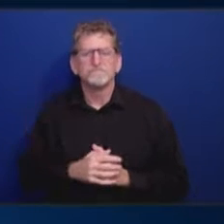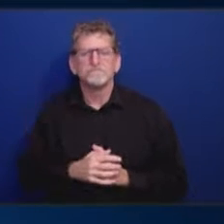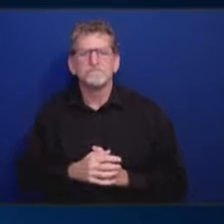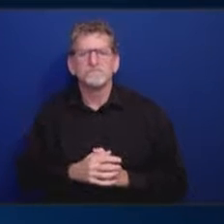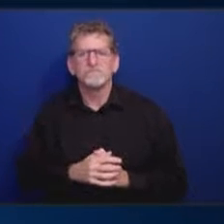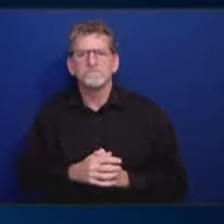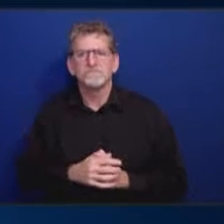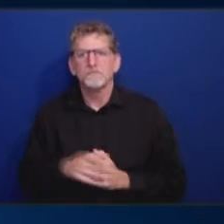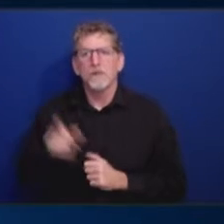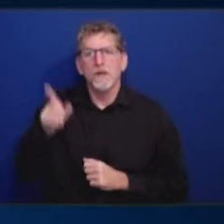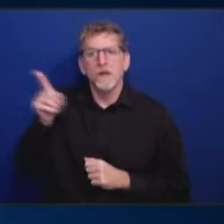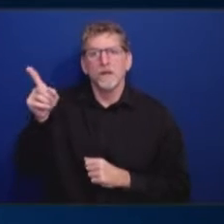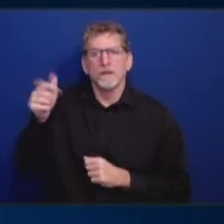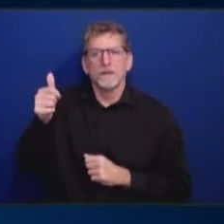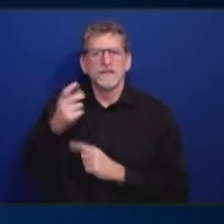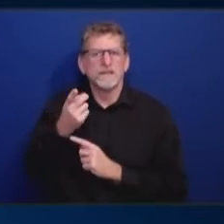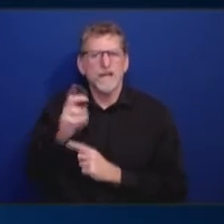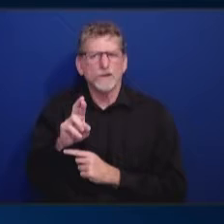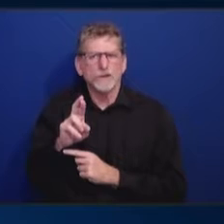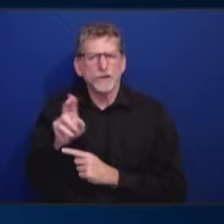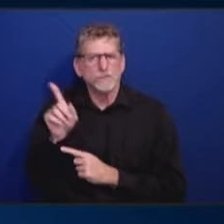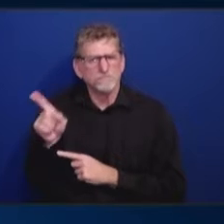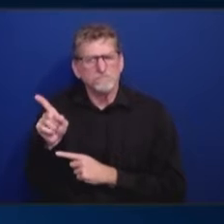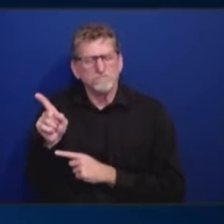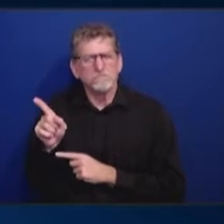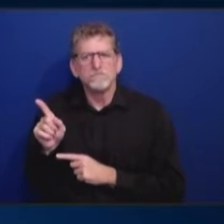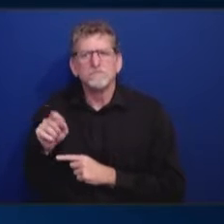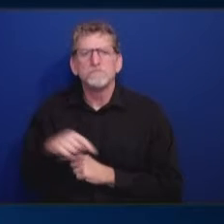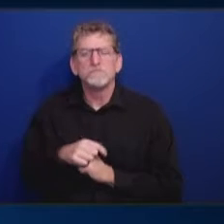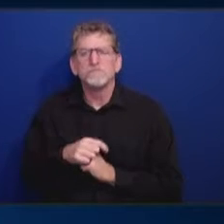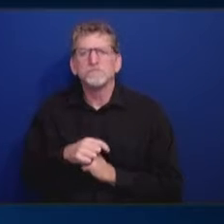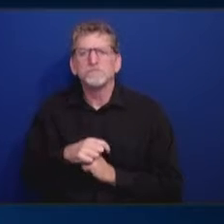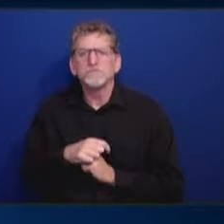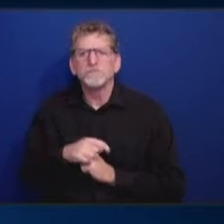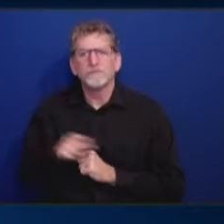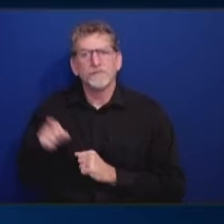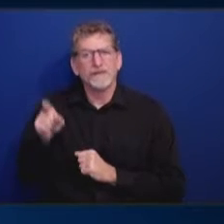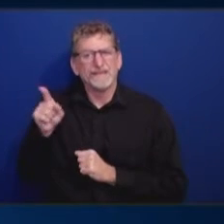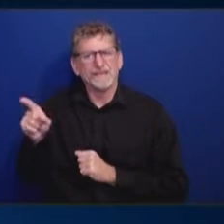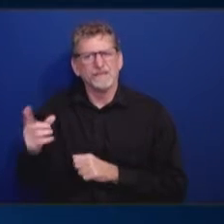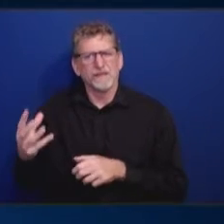to the global -- US global change research program, and co-chair of the working group